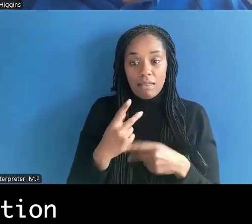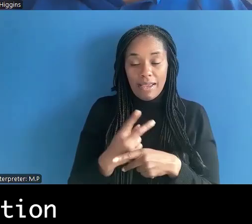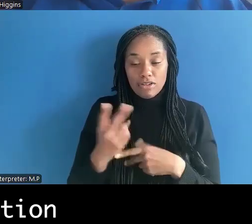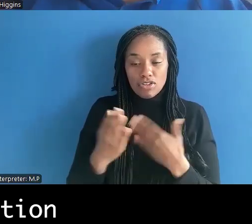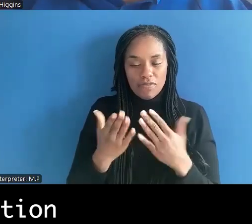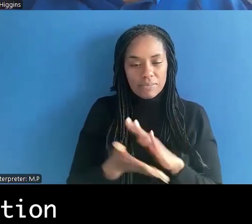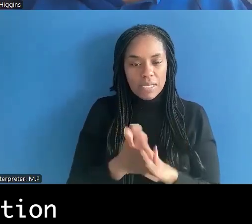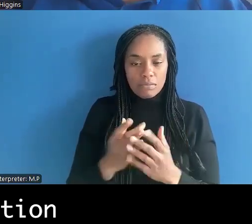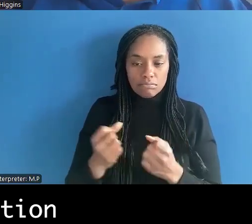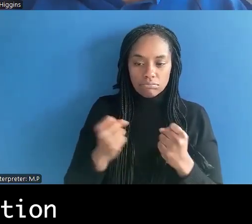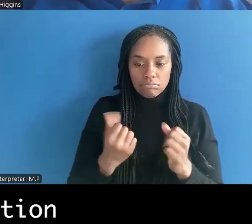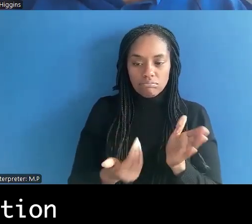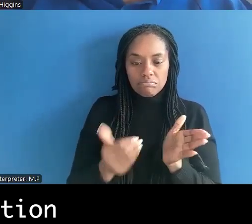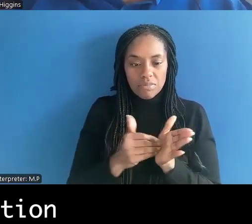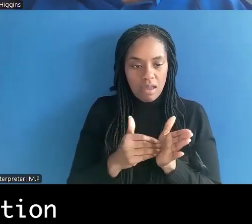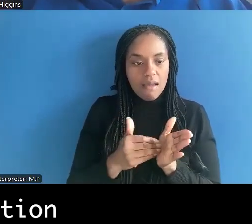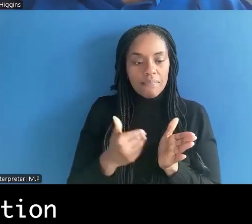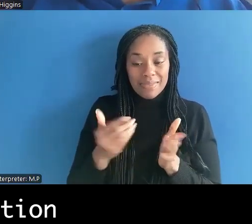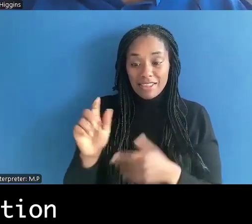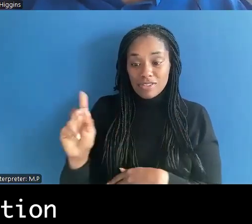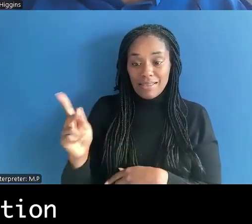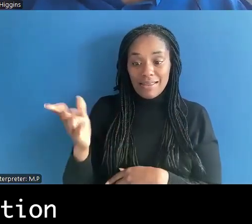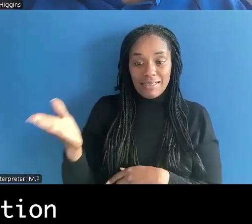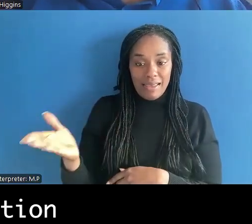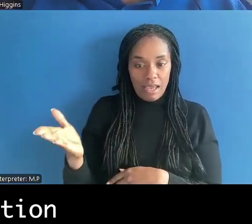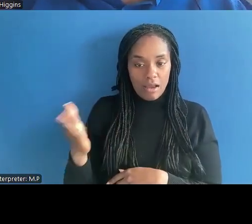And there's a link to information about, vision care, and Medi-Cal.